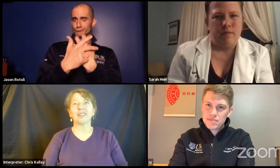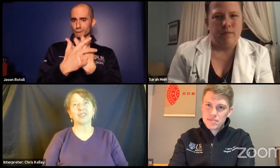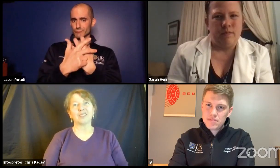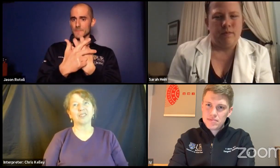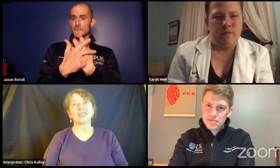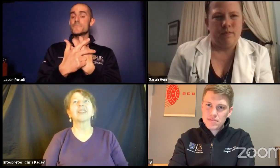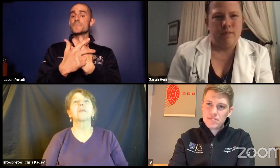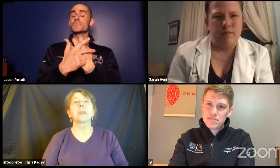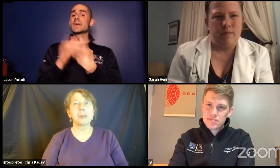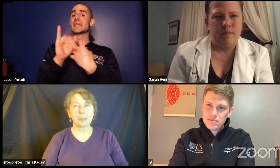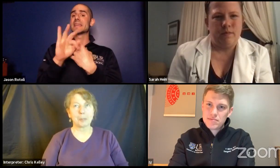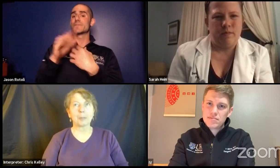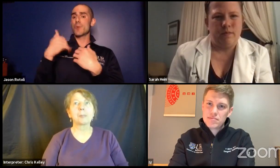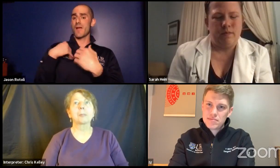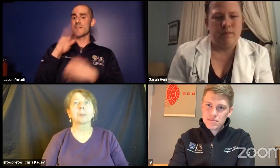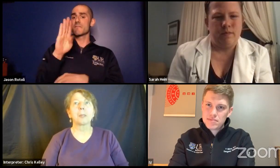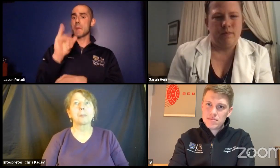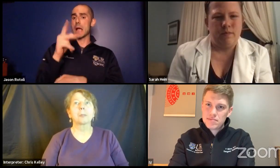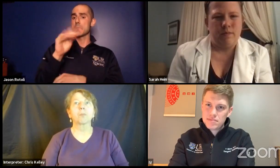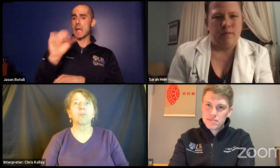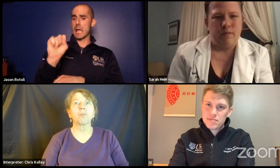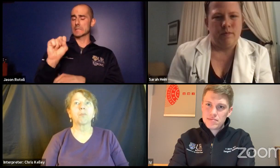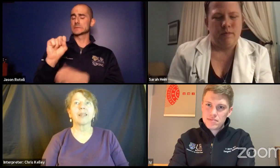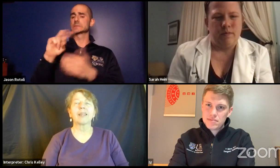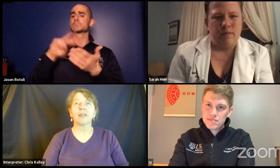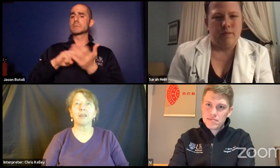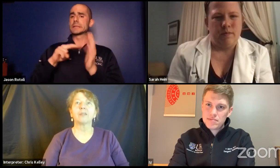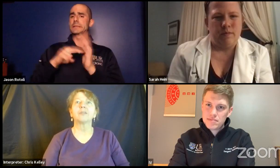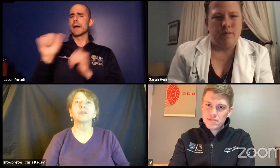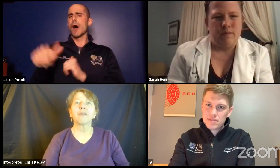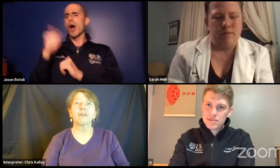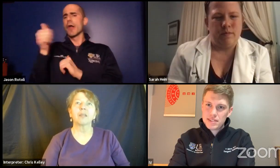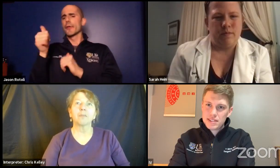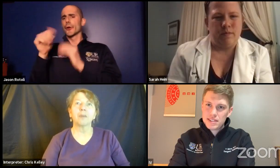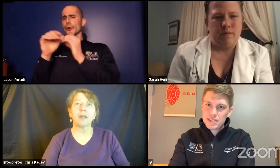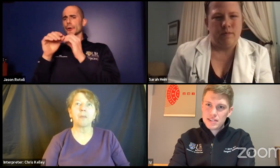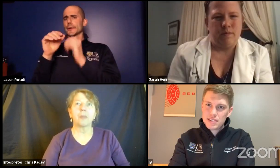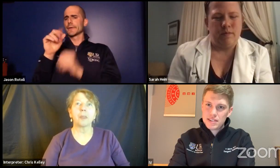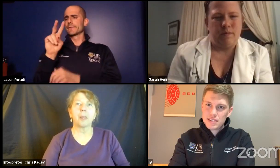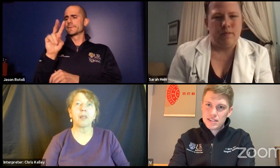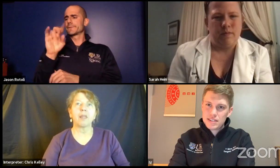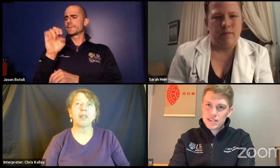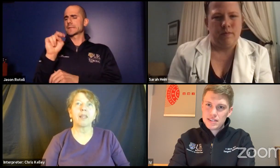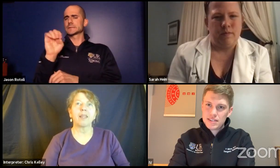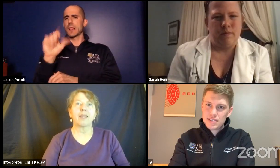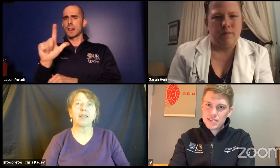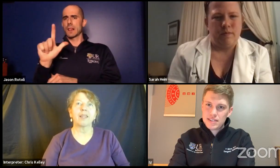and just pass it off. If you've had problems with your heart, if you have a history of